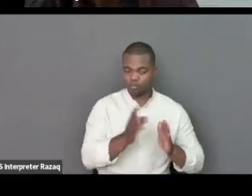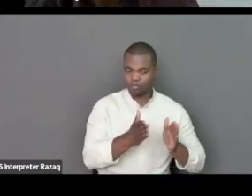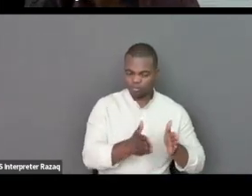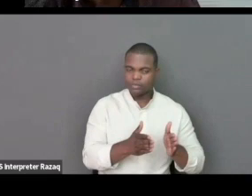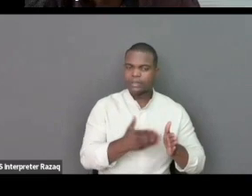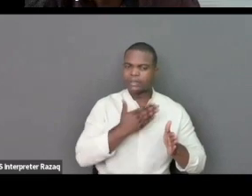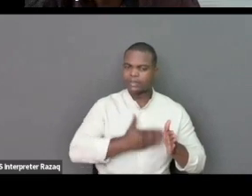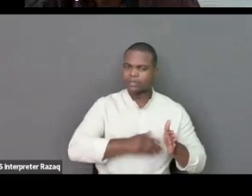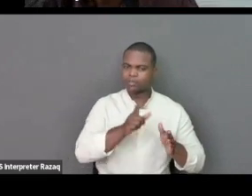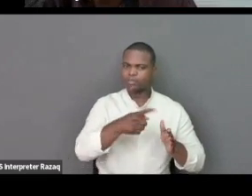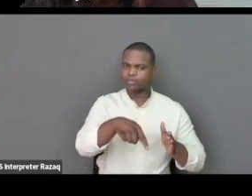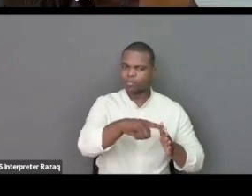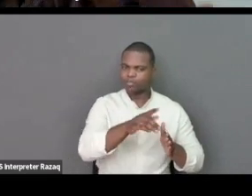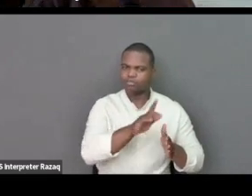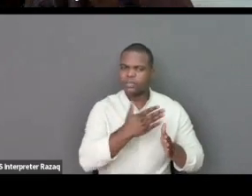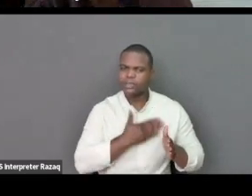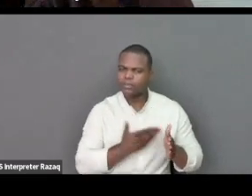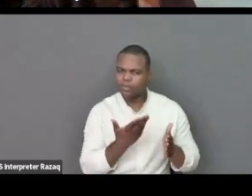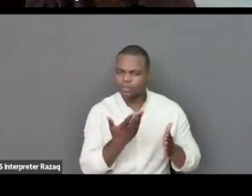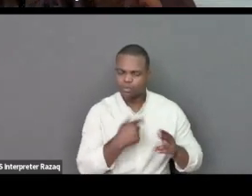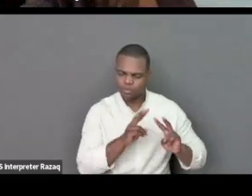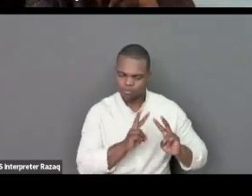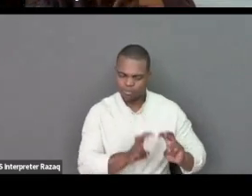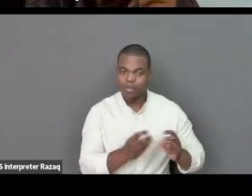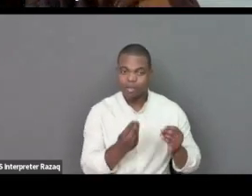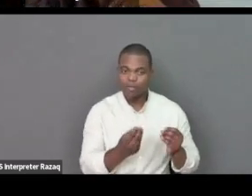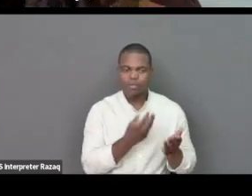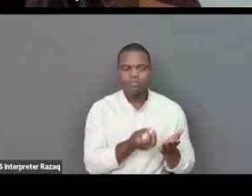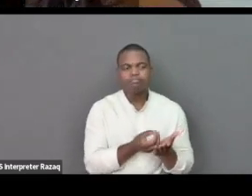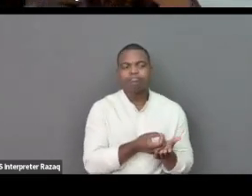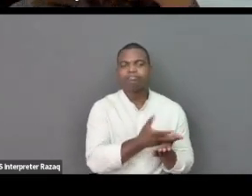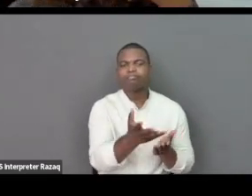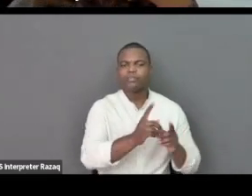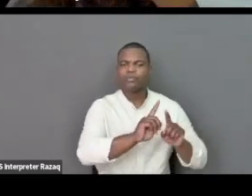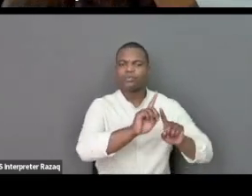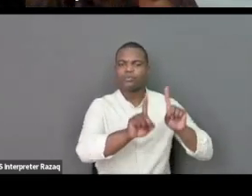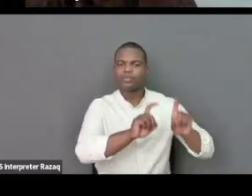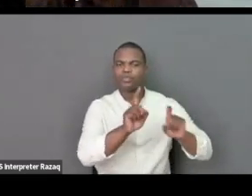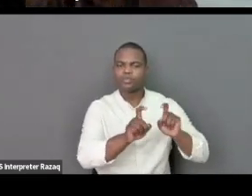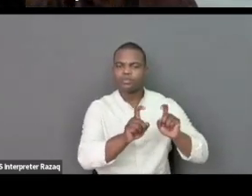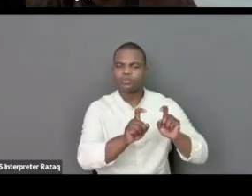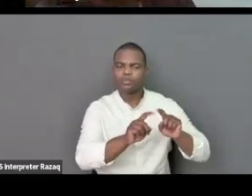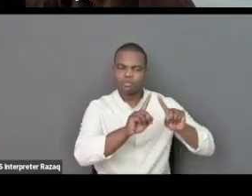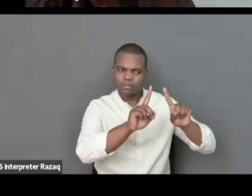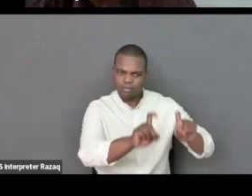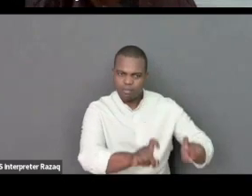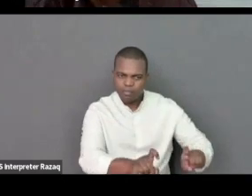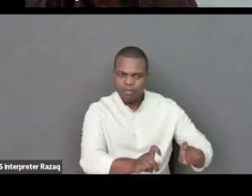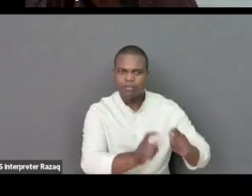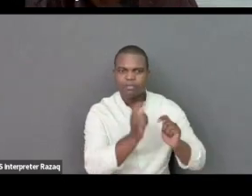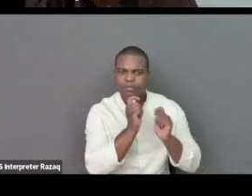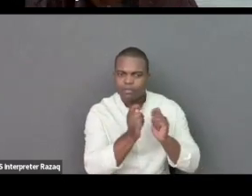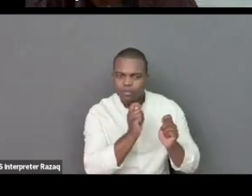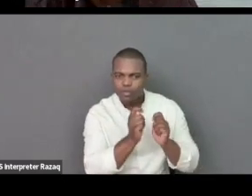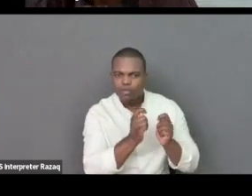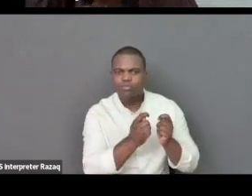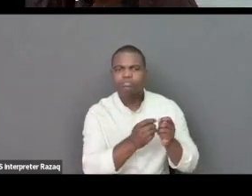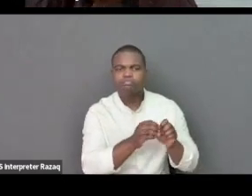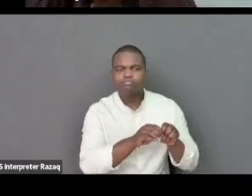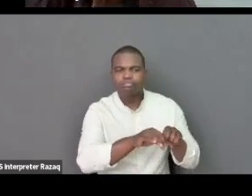what is blocking the users in providing feedback, if they want. It's very important to say that this is an opportunity and the possibility,